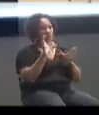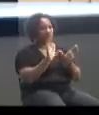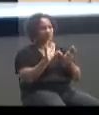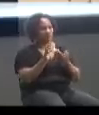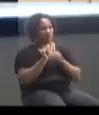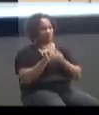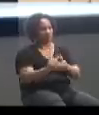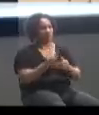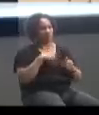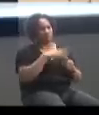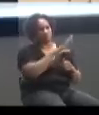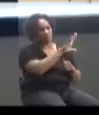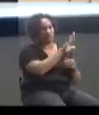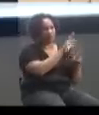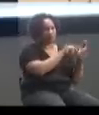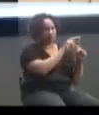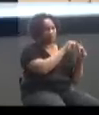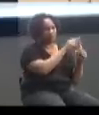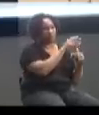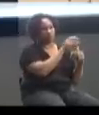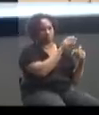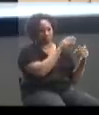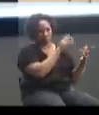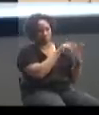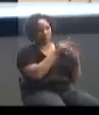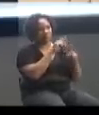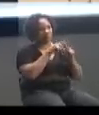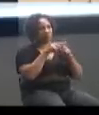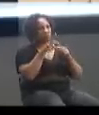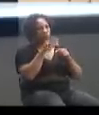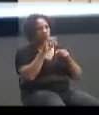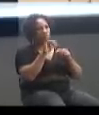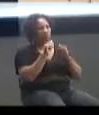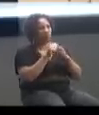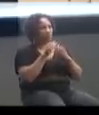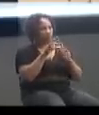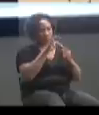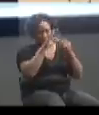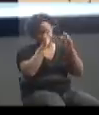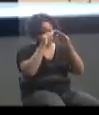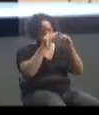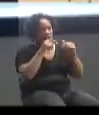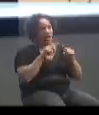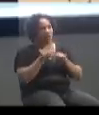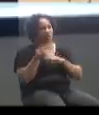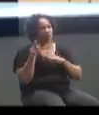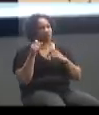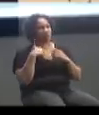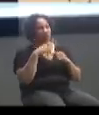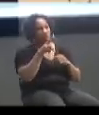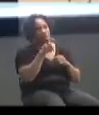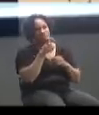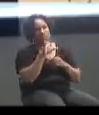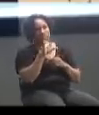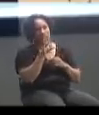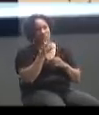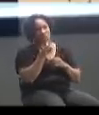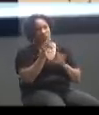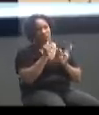WE HAVE FIVE LEAD BUILDINGS, 18 LEAD REGISTERED BUILDINGS,